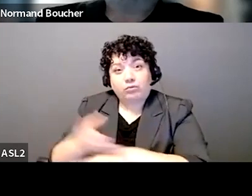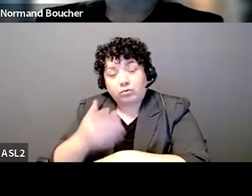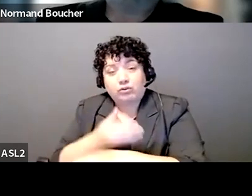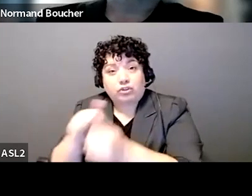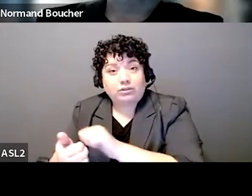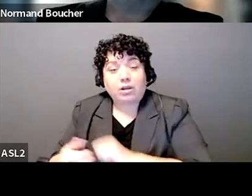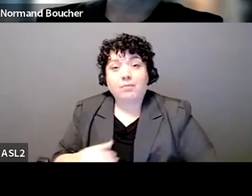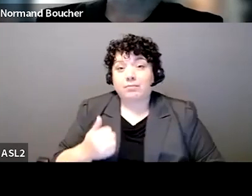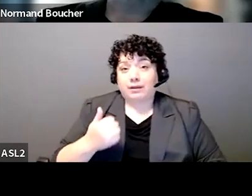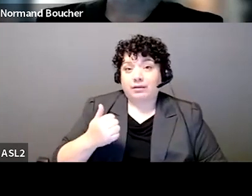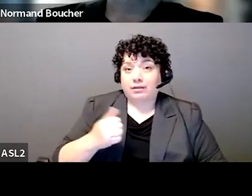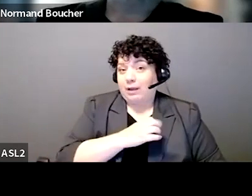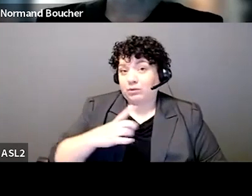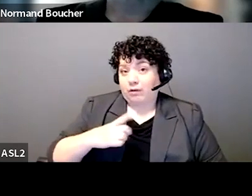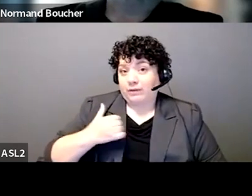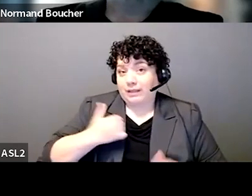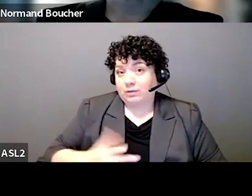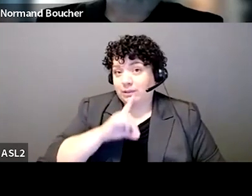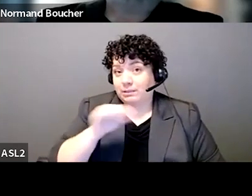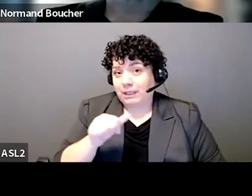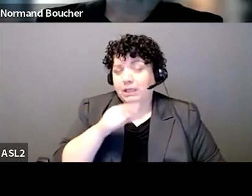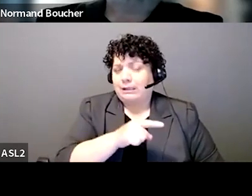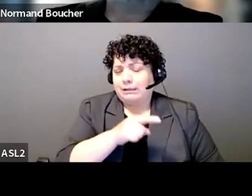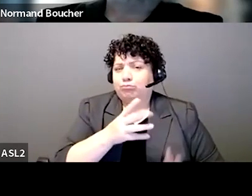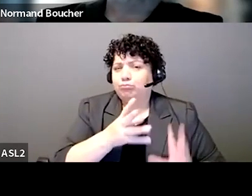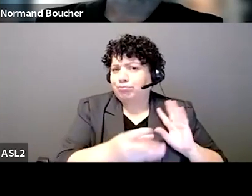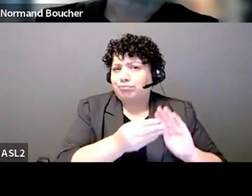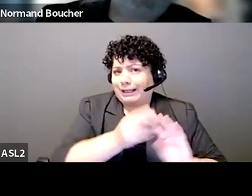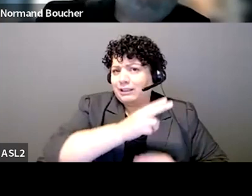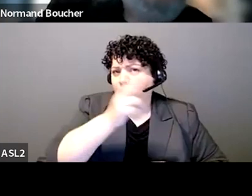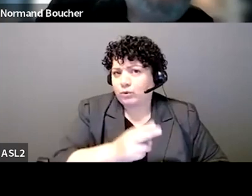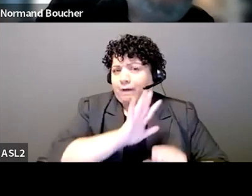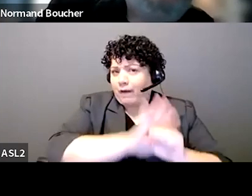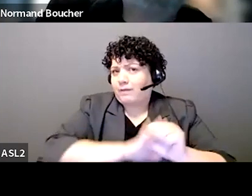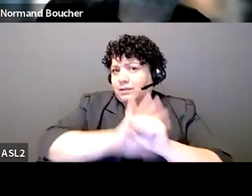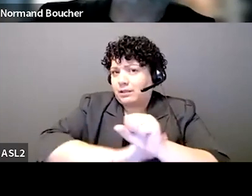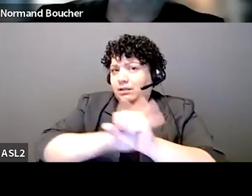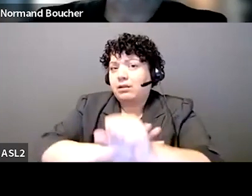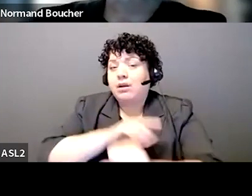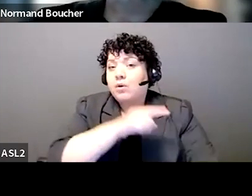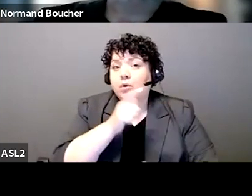had a long history of advocacy and their work is being funded by I think Employment and Social